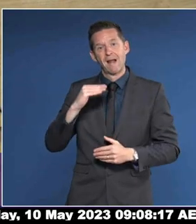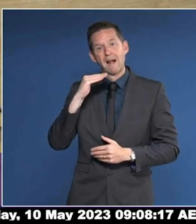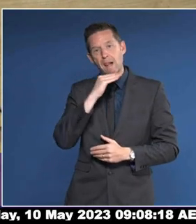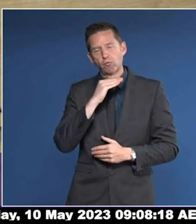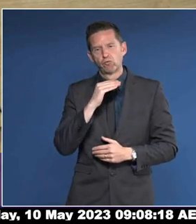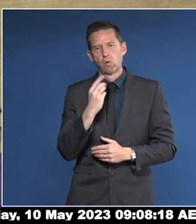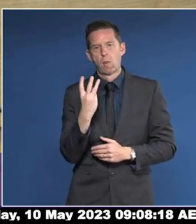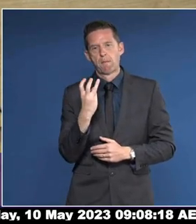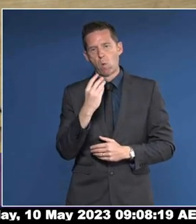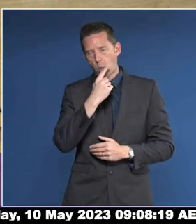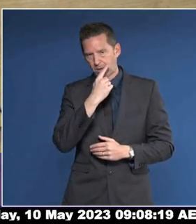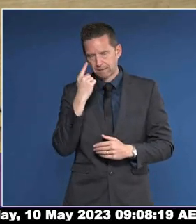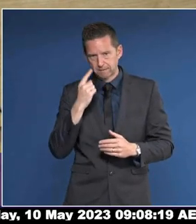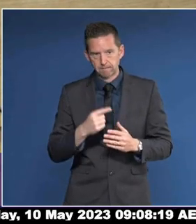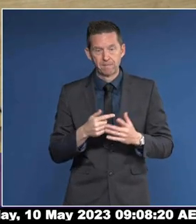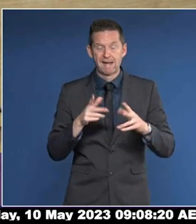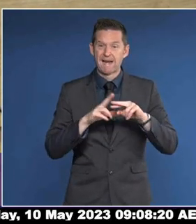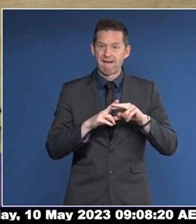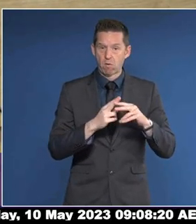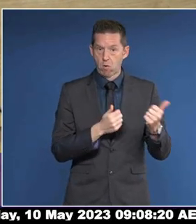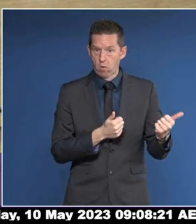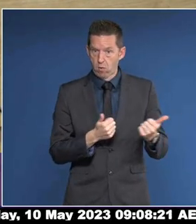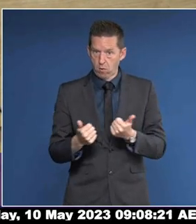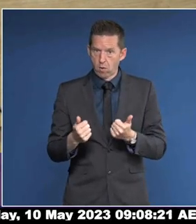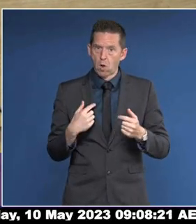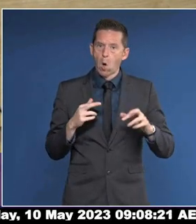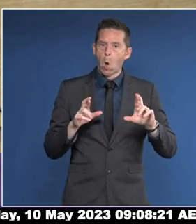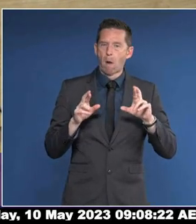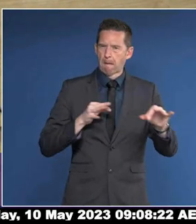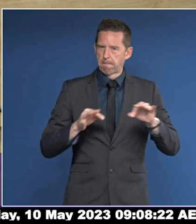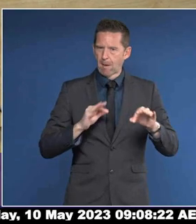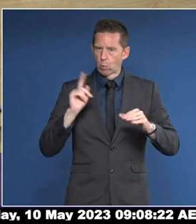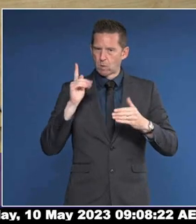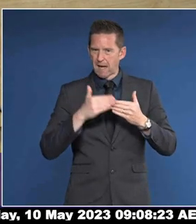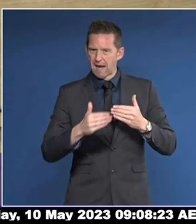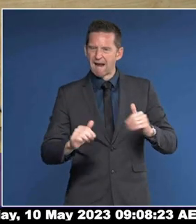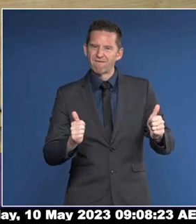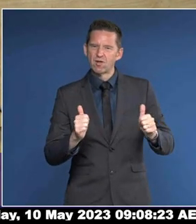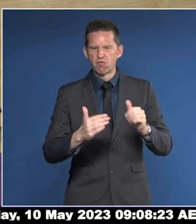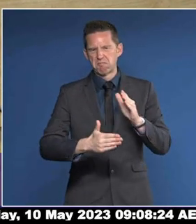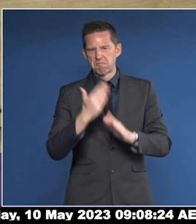All being well, Commissioners, we hope to conclude sometime around 3.30 this afternoon,